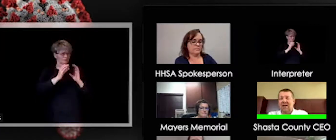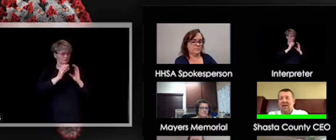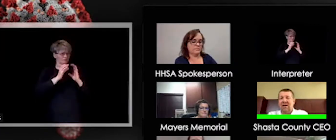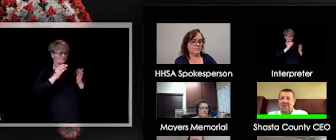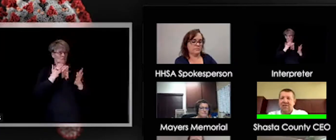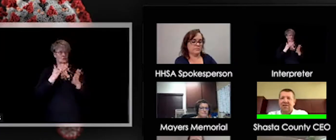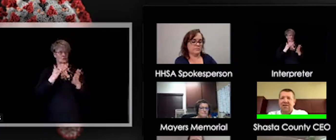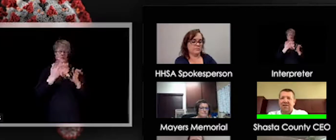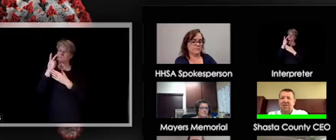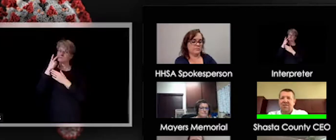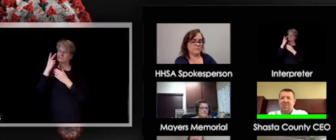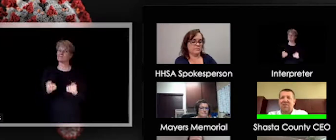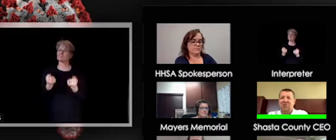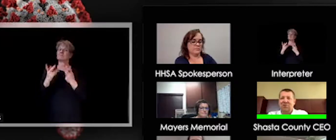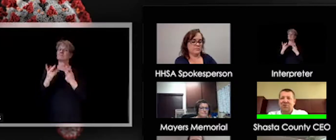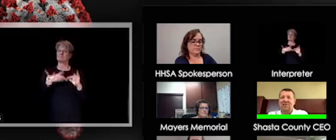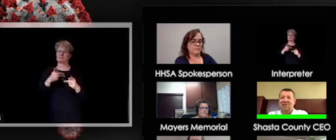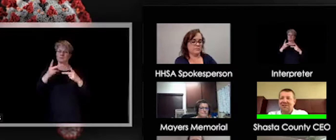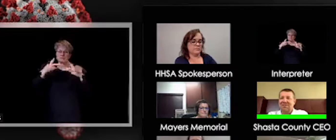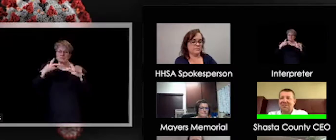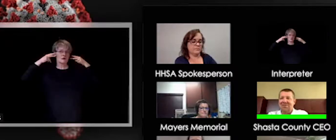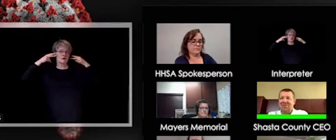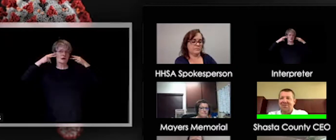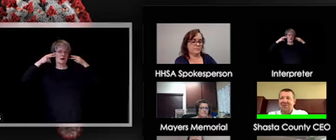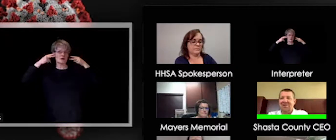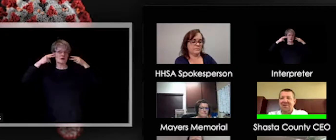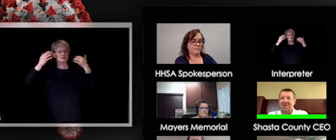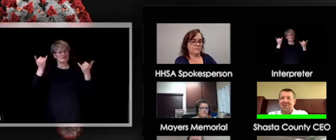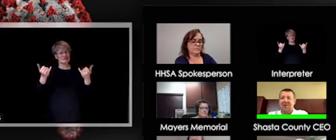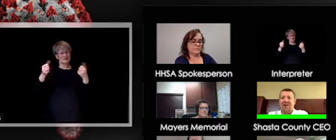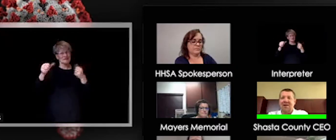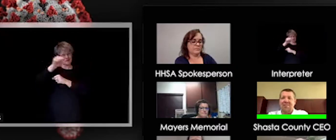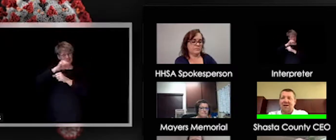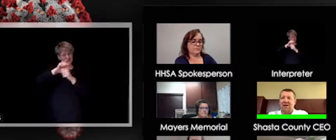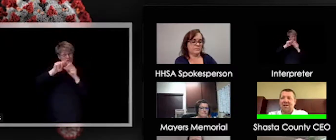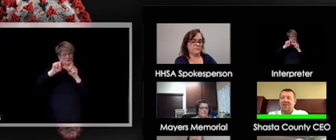don’t know if it was social distancing for sure, but there definitely were a lot of masks